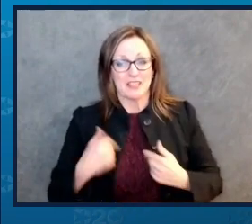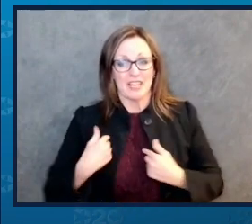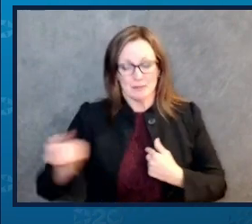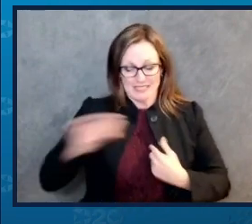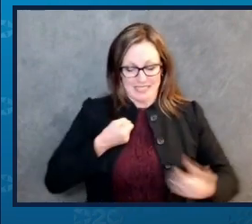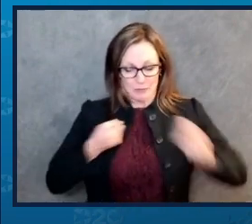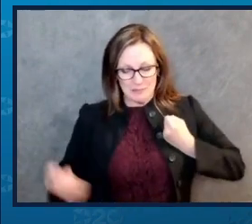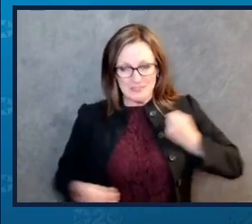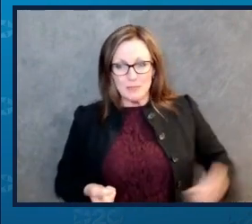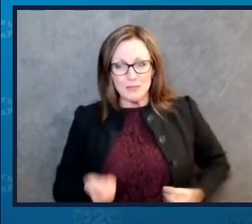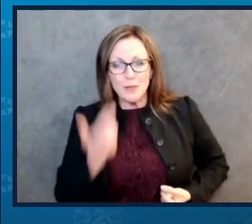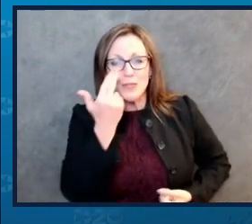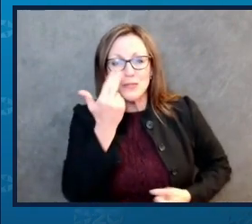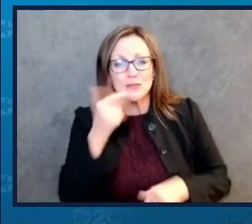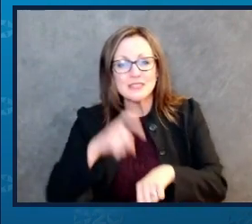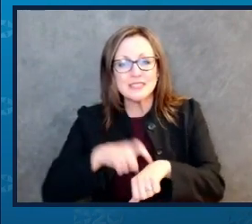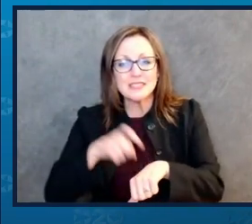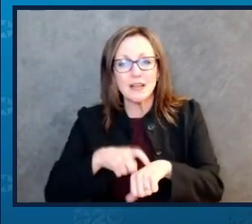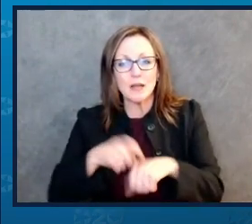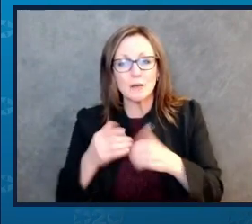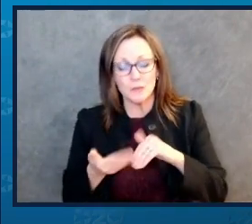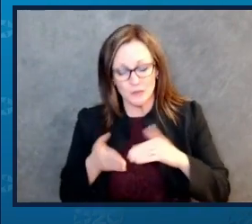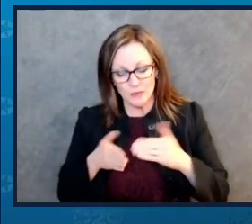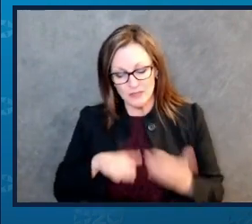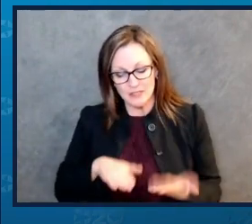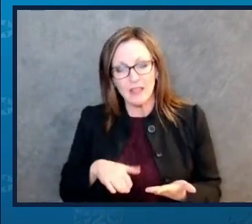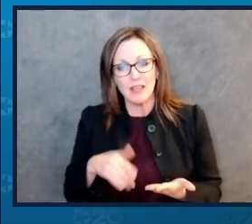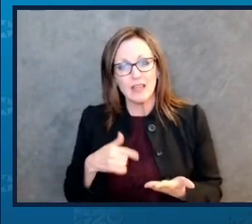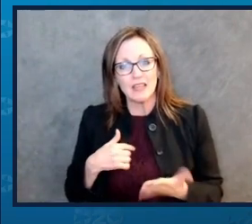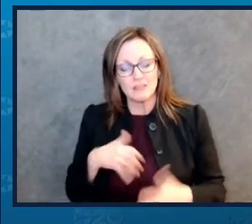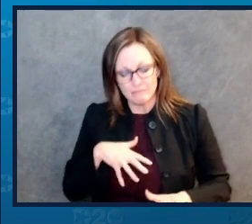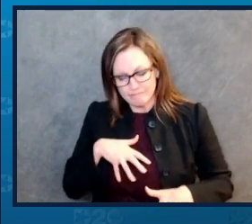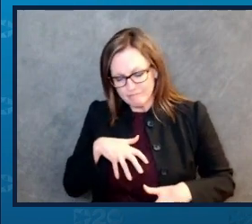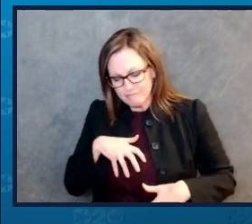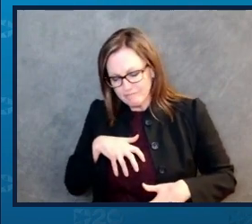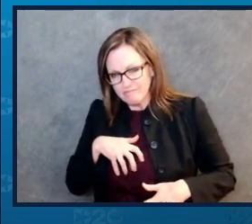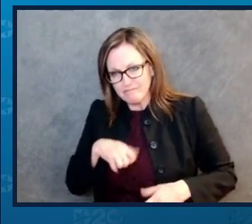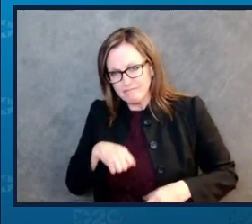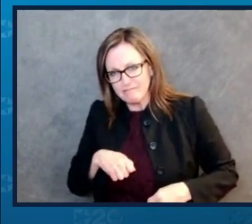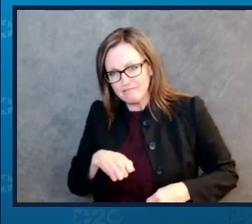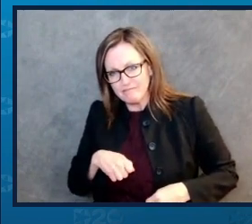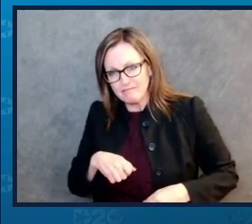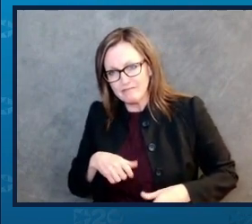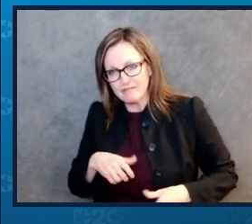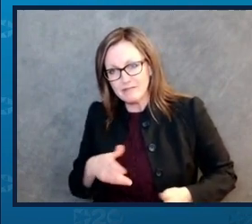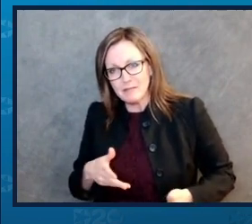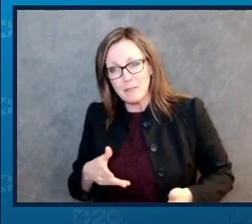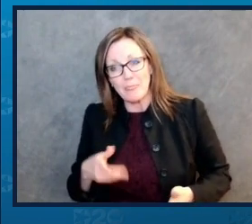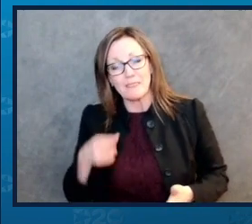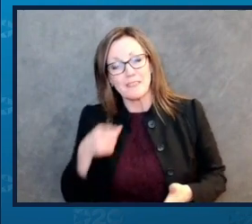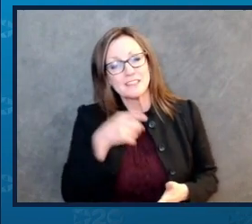PARALYZED. SENATOR JOE BIDEN INVITED